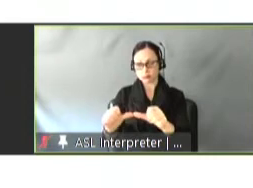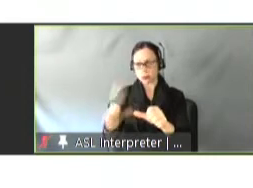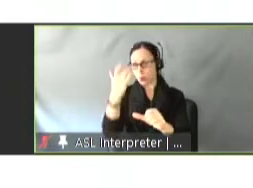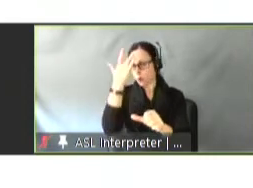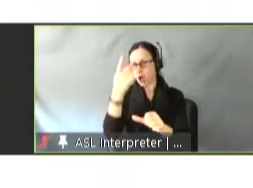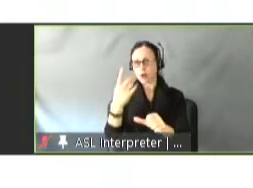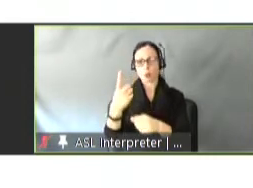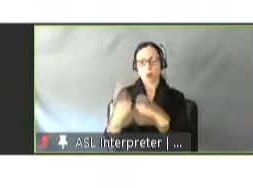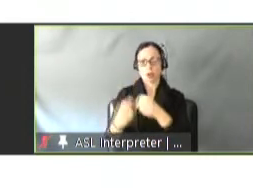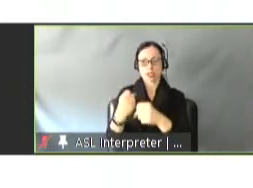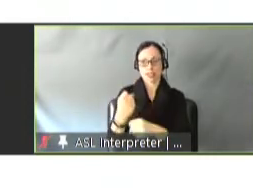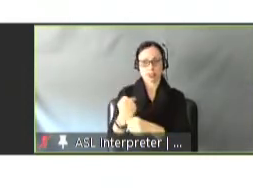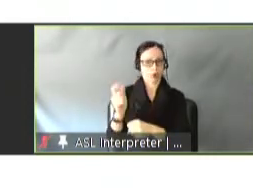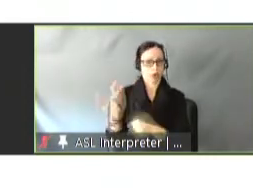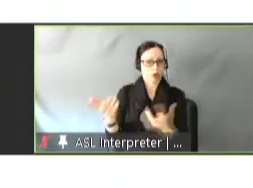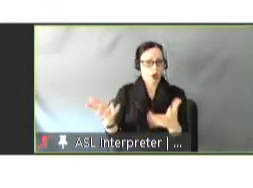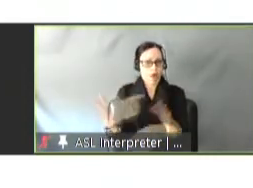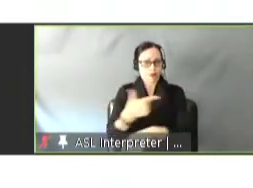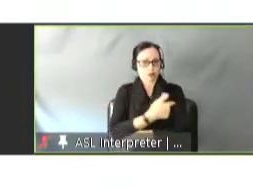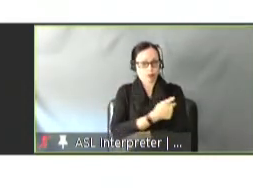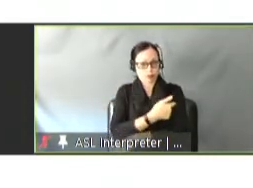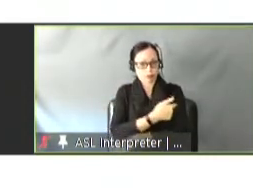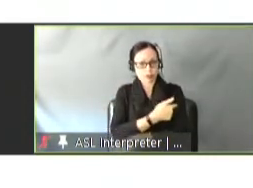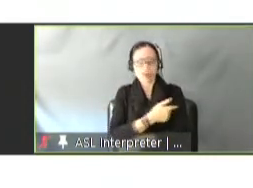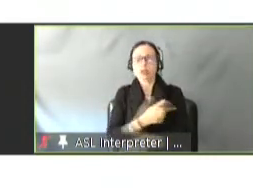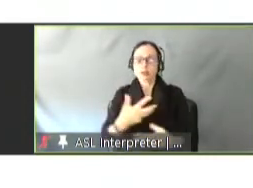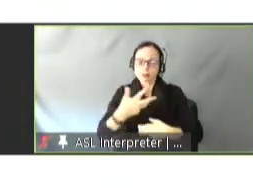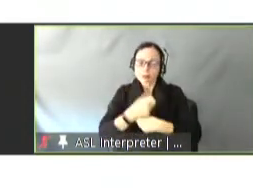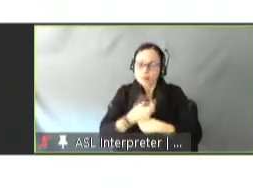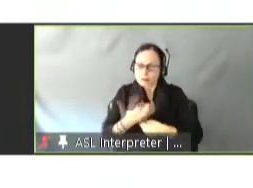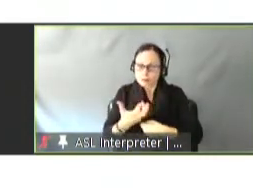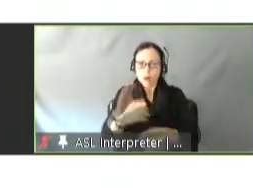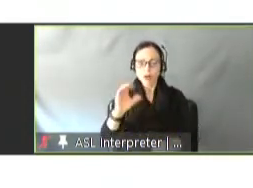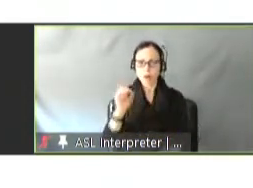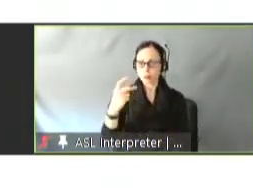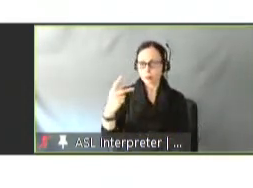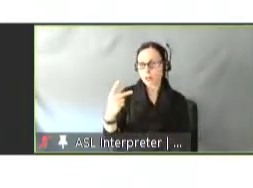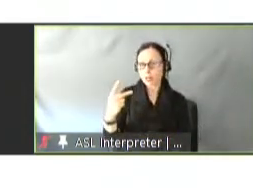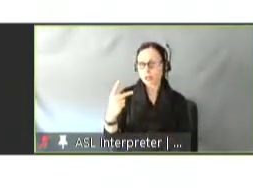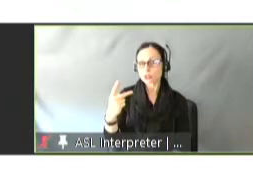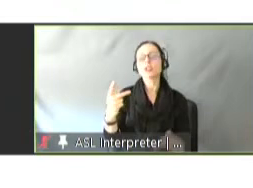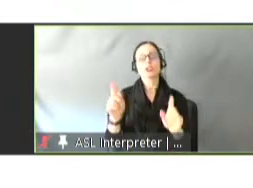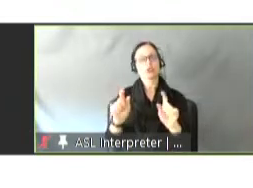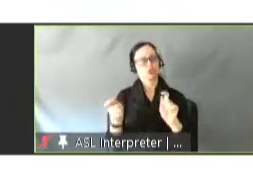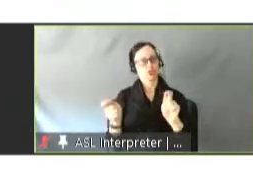So, in the long story short is that correlates of protection can obviously change overtime. That is